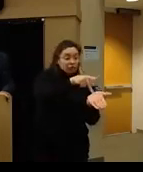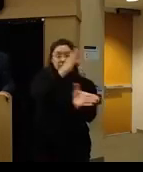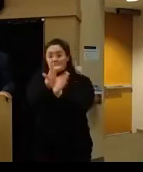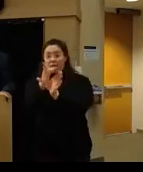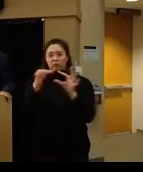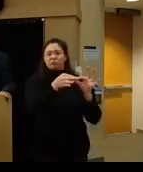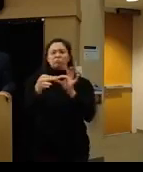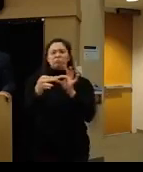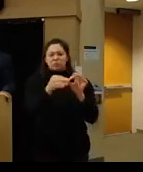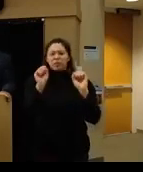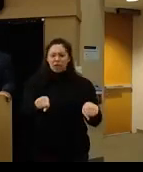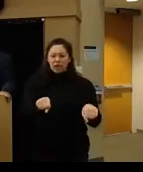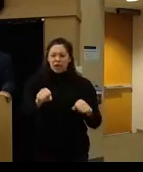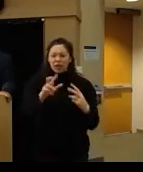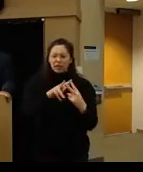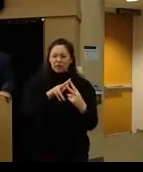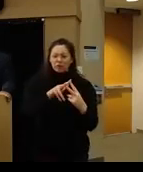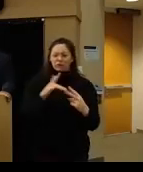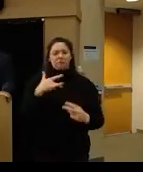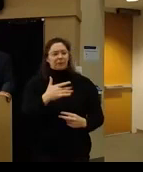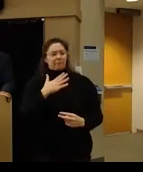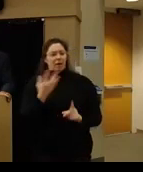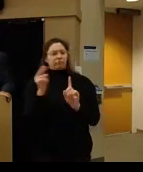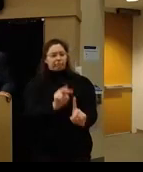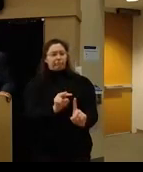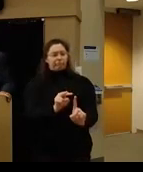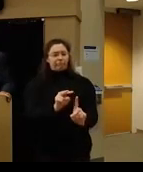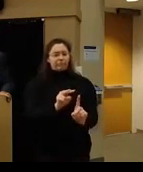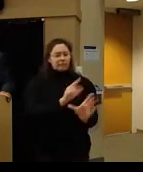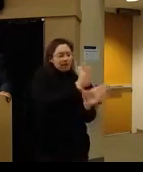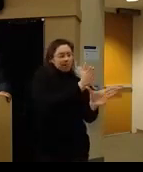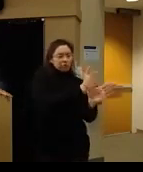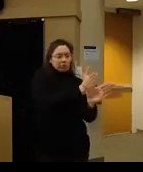a psychologist that's typically my critique is critiquing psychology but when I Was preparing